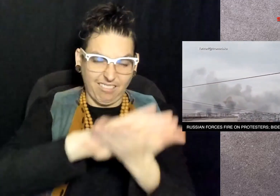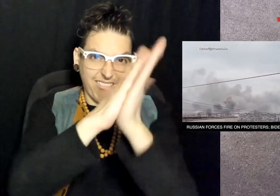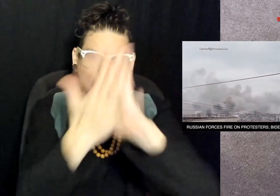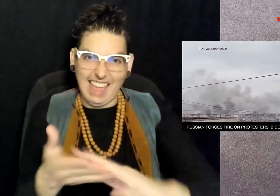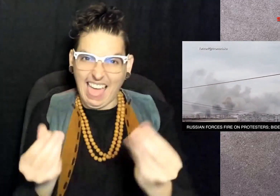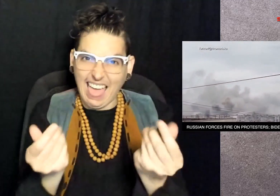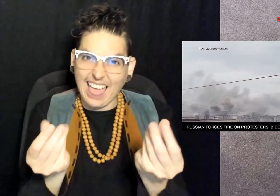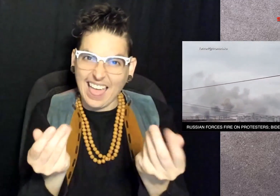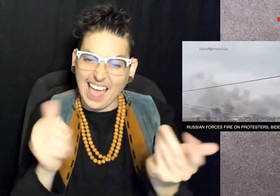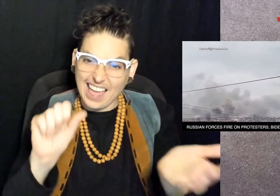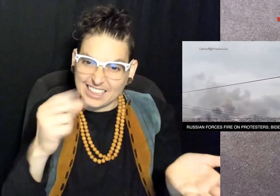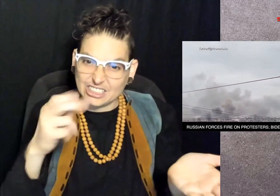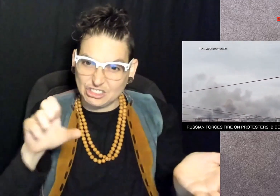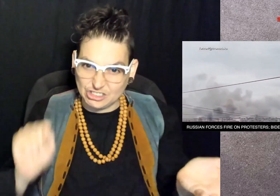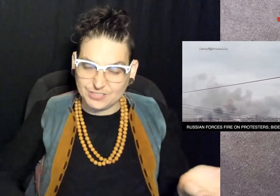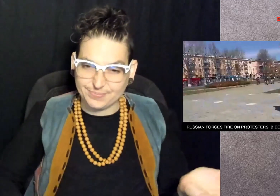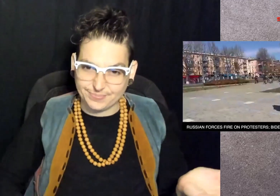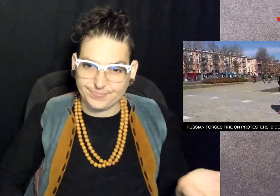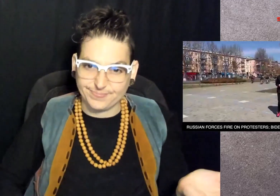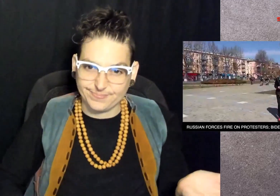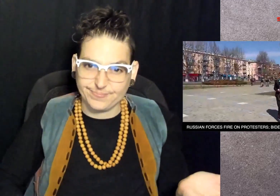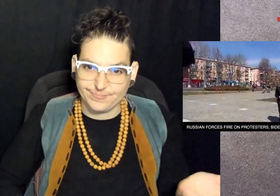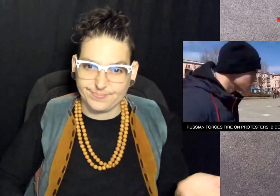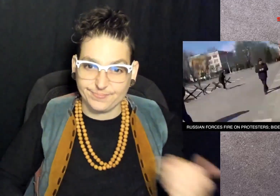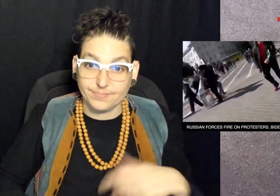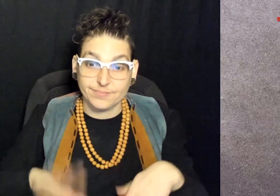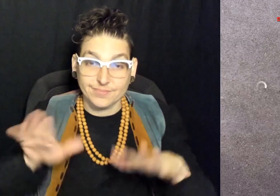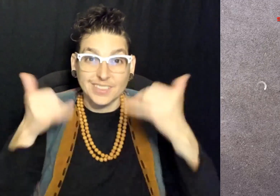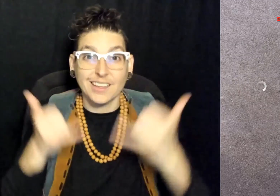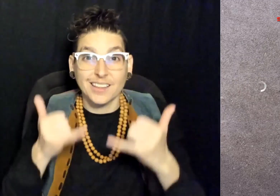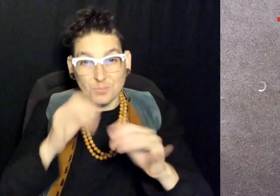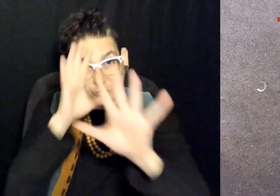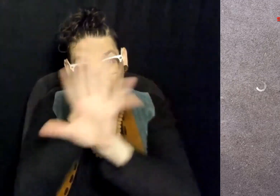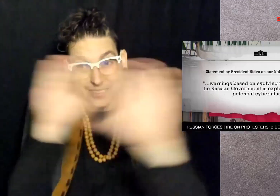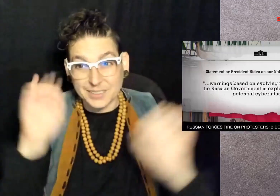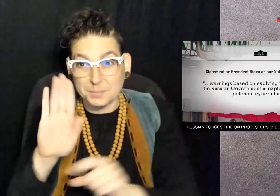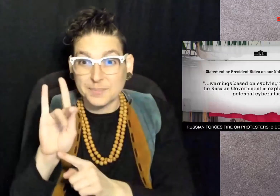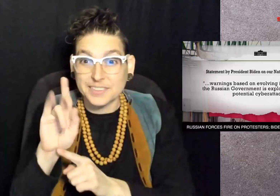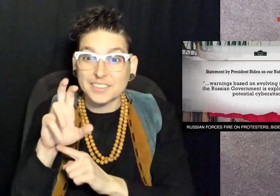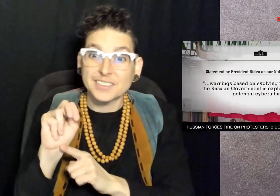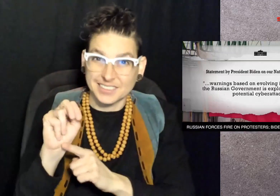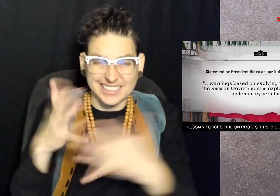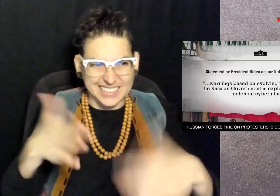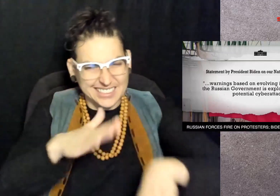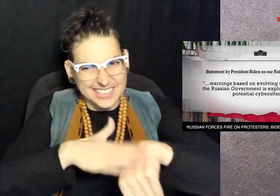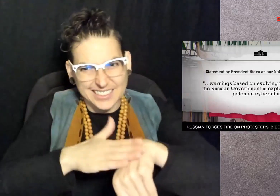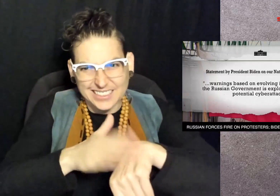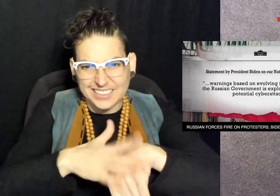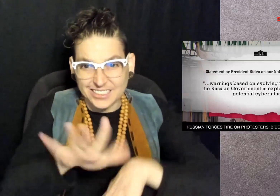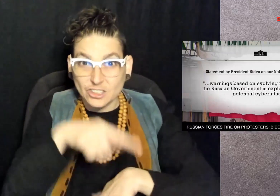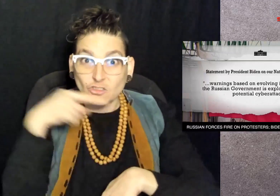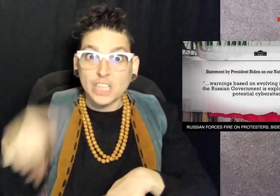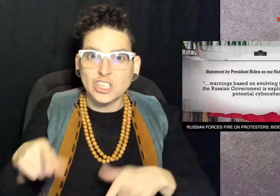Ukrainian President Volodomyr Zelensky says the city is being reduced to ashes and now